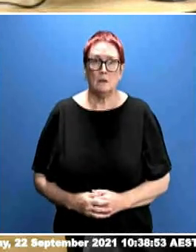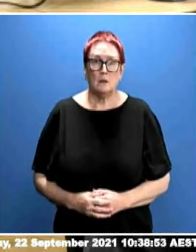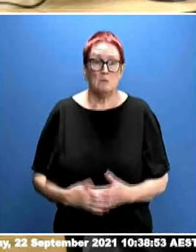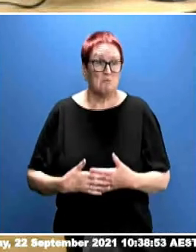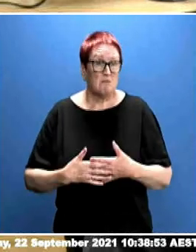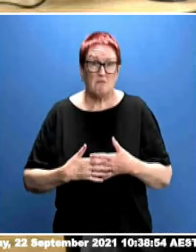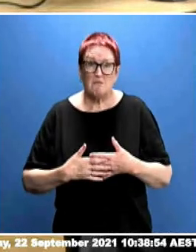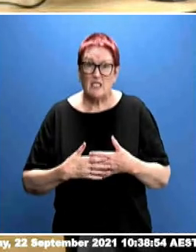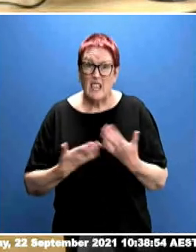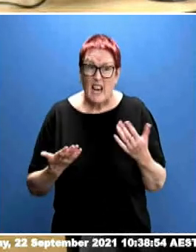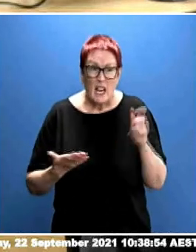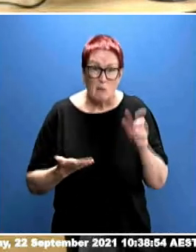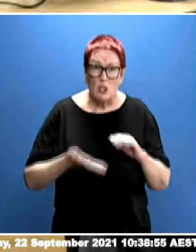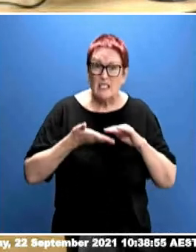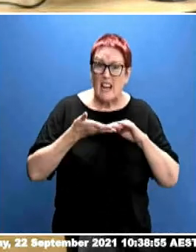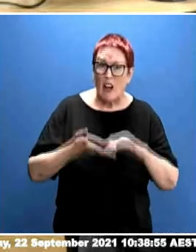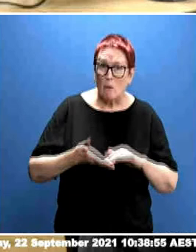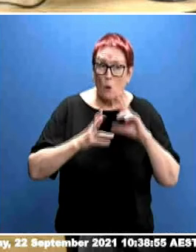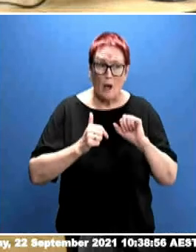really supporting you for her disability needs?